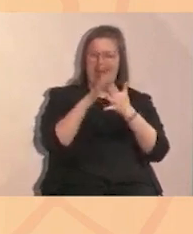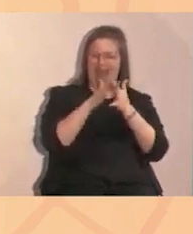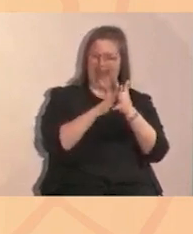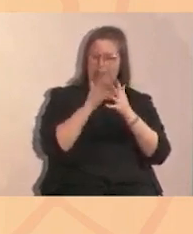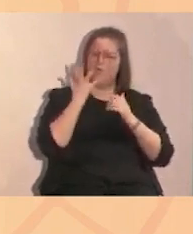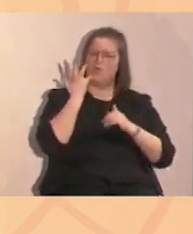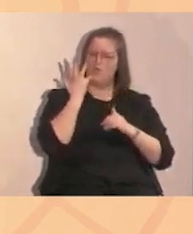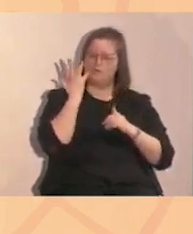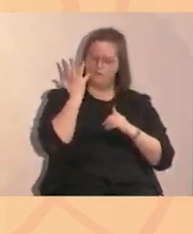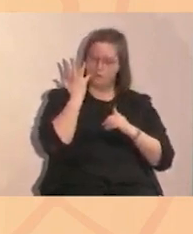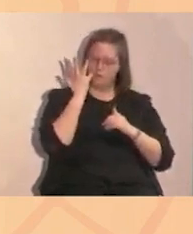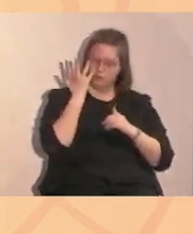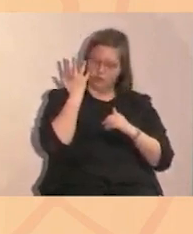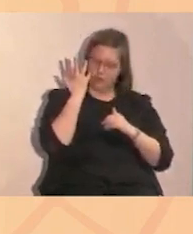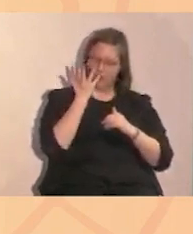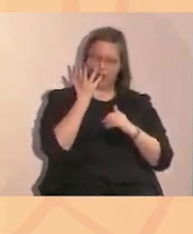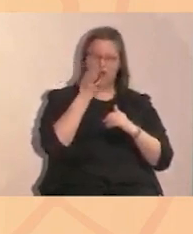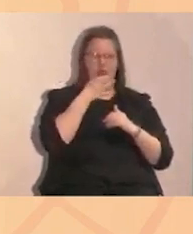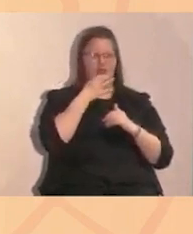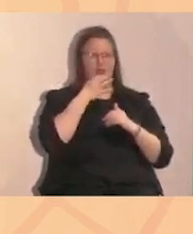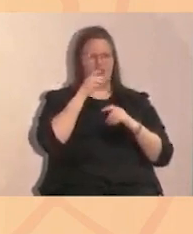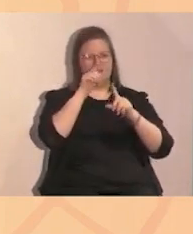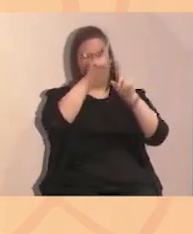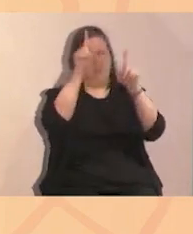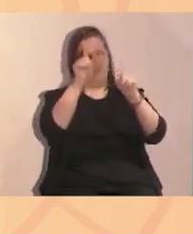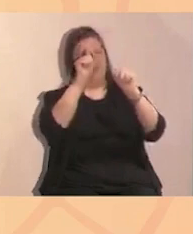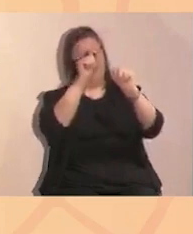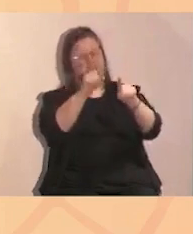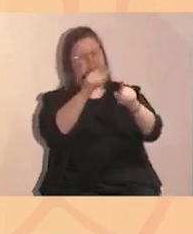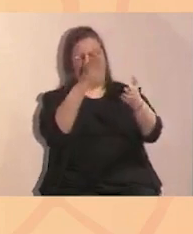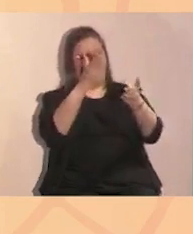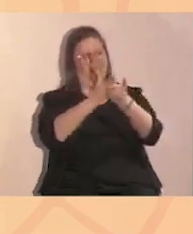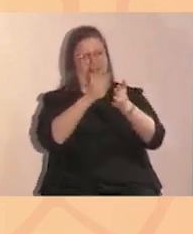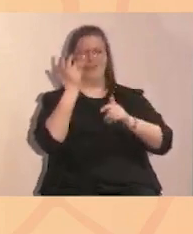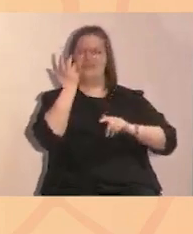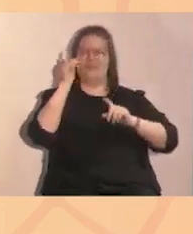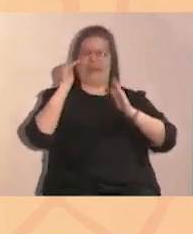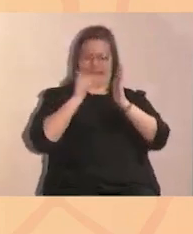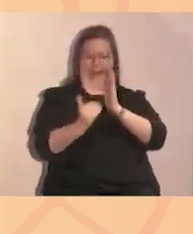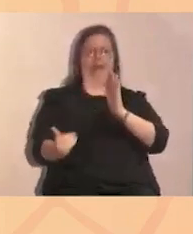really is a kind of abstract concept and the future really is now. But we'll get to that when I take you on my